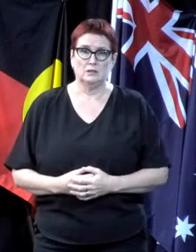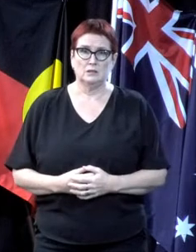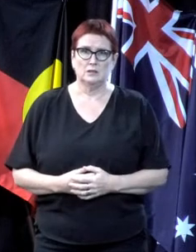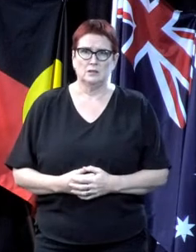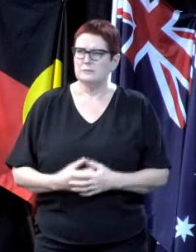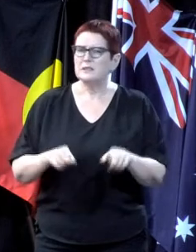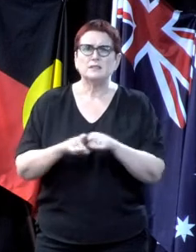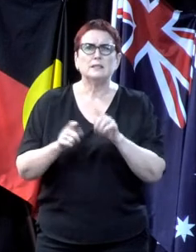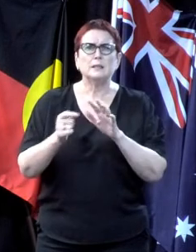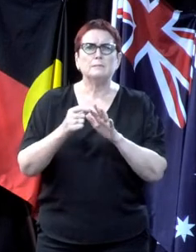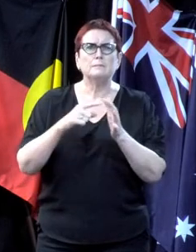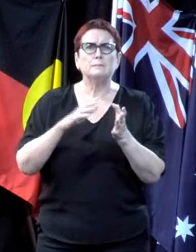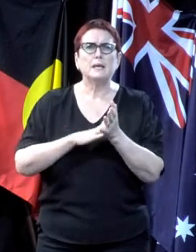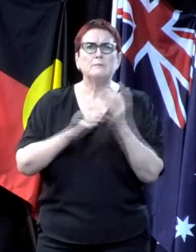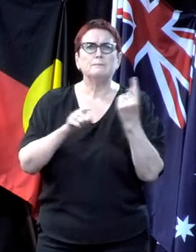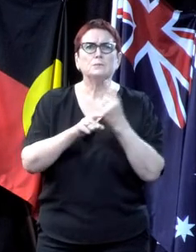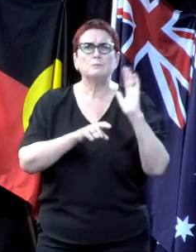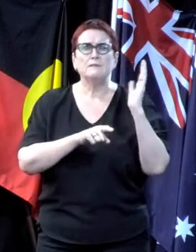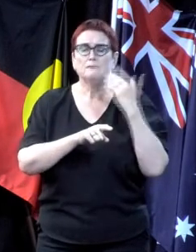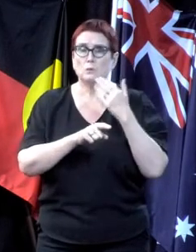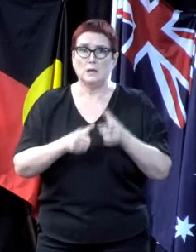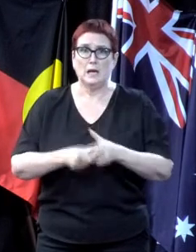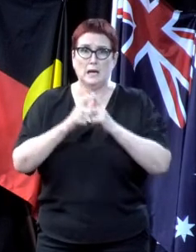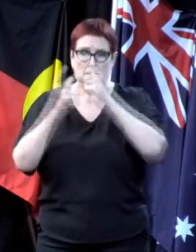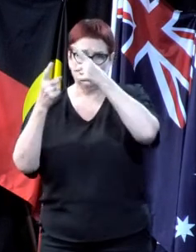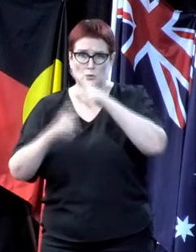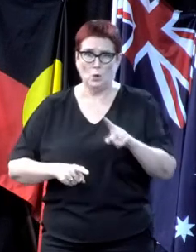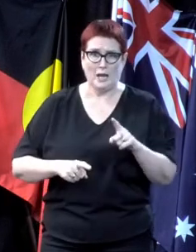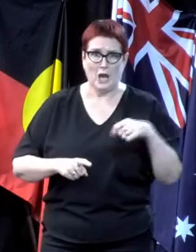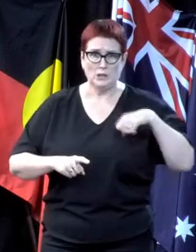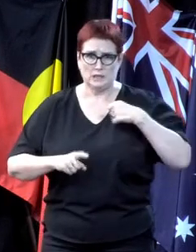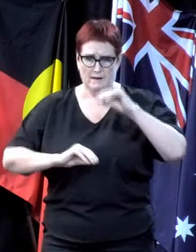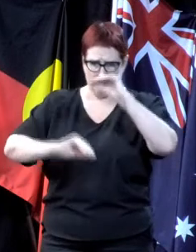and the complexity of – of schooling compared to what it used to be.